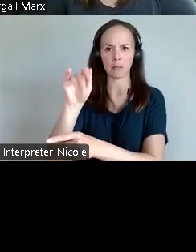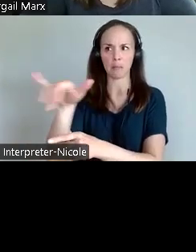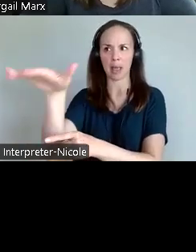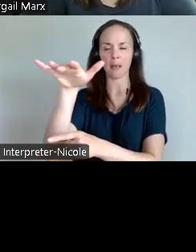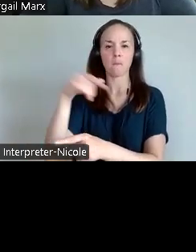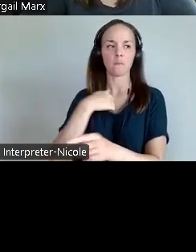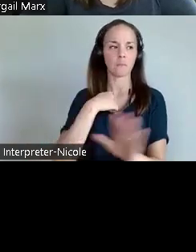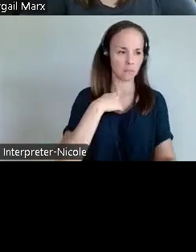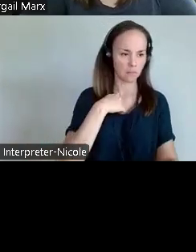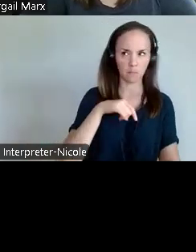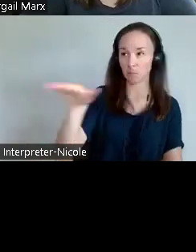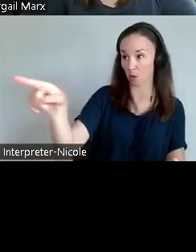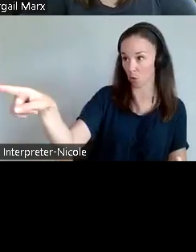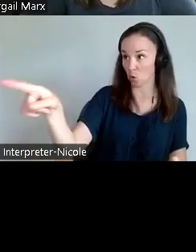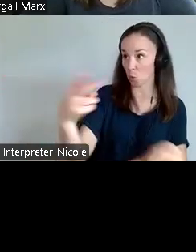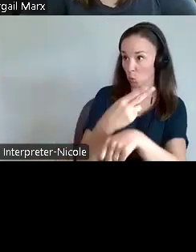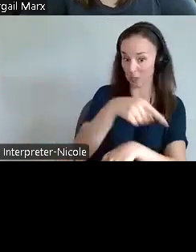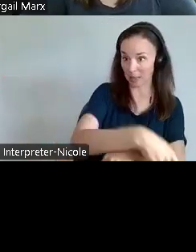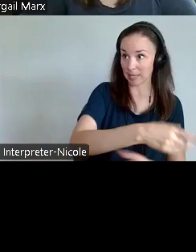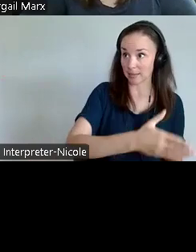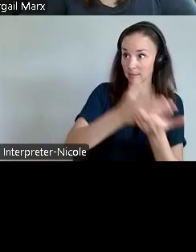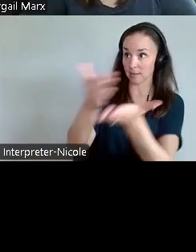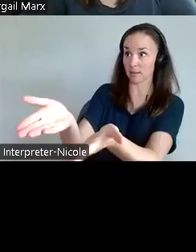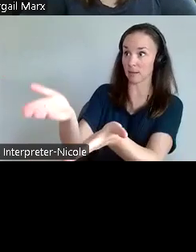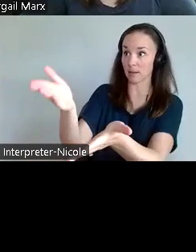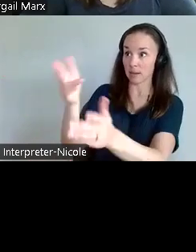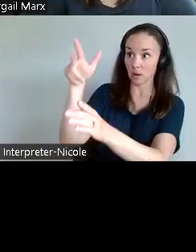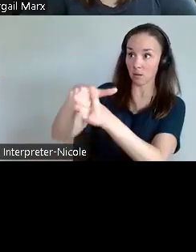that device not just at school but also within those other therapies, and we're meeting their